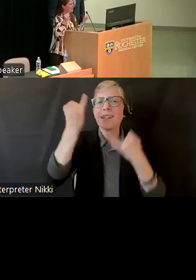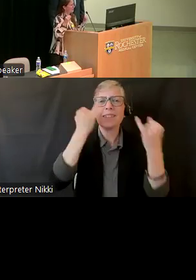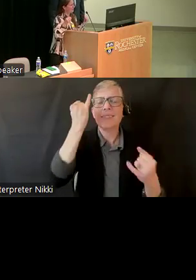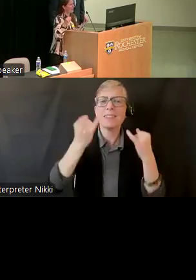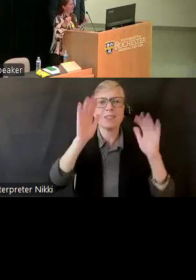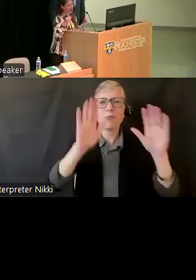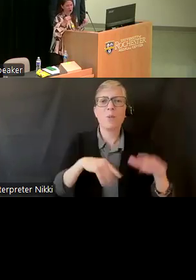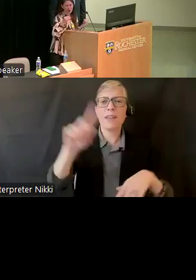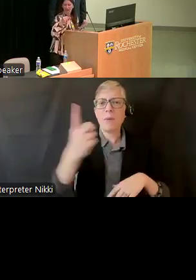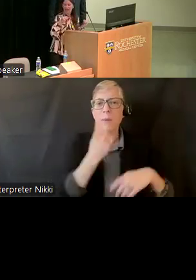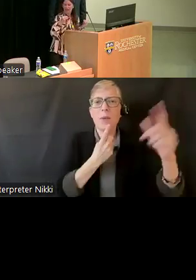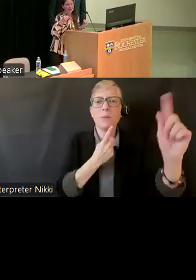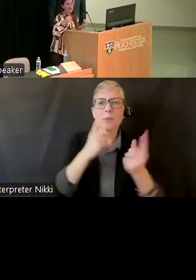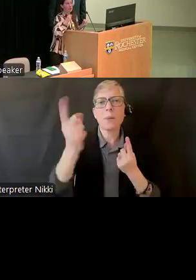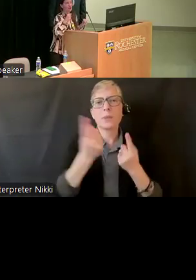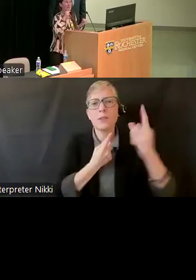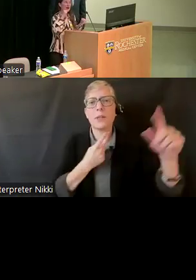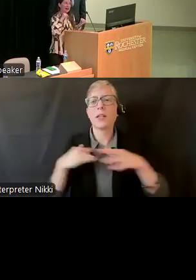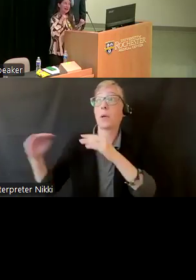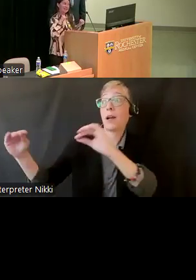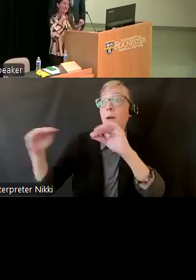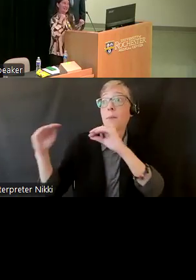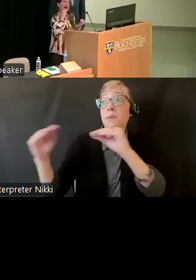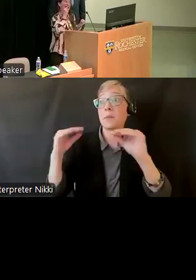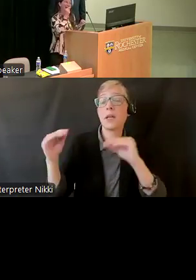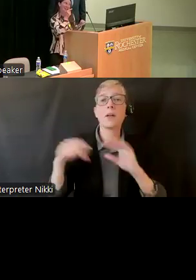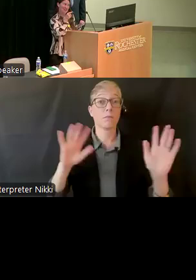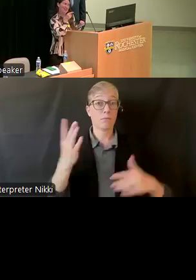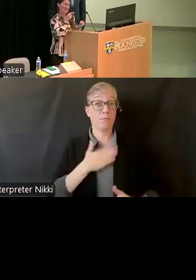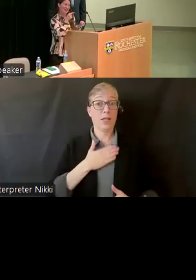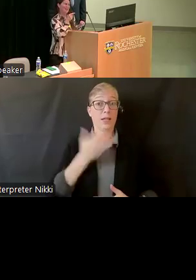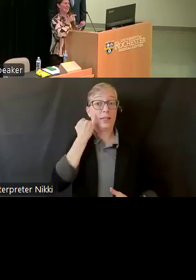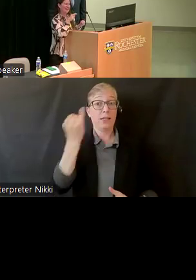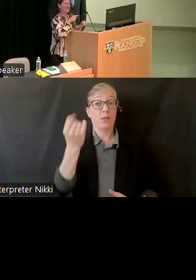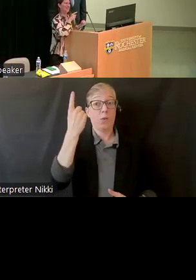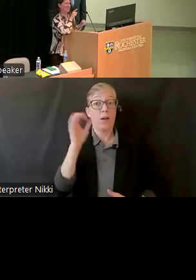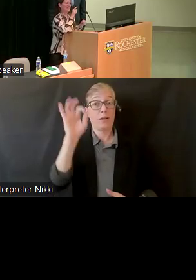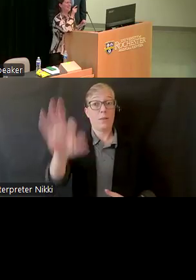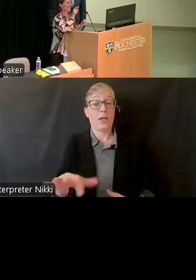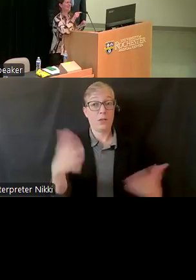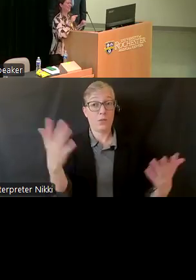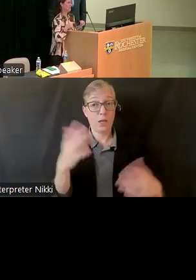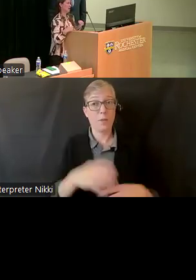sort of chatter in the hall and so one of my ideas that I thought about that hasn't been done is to